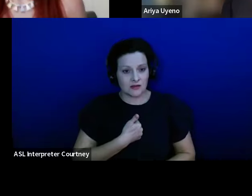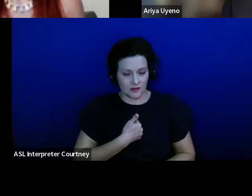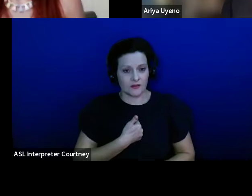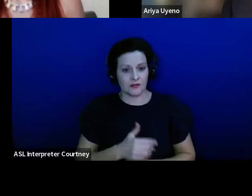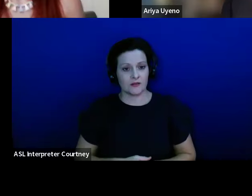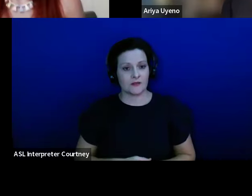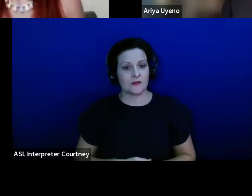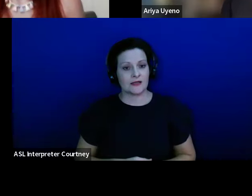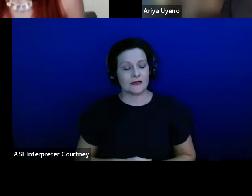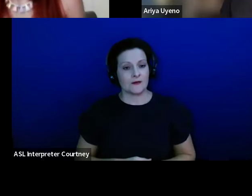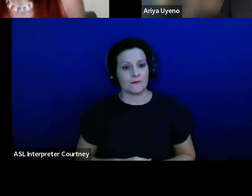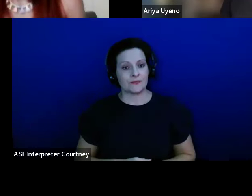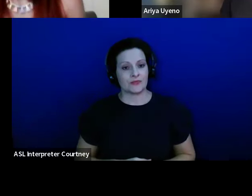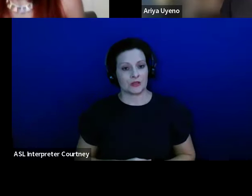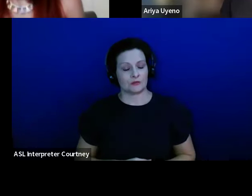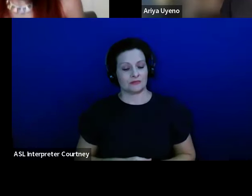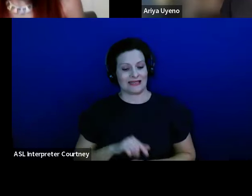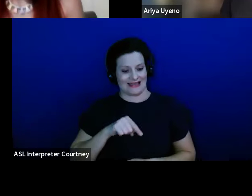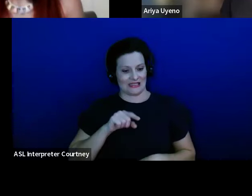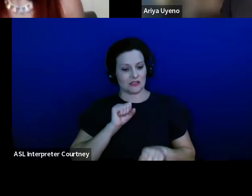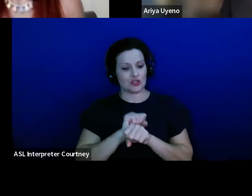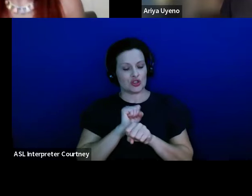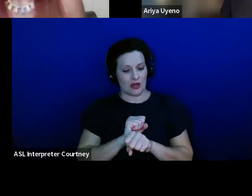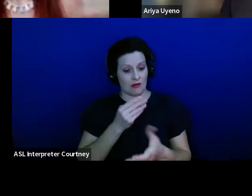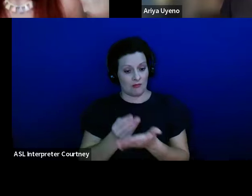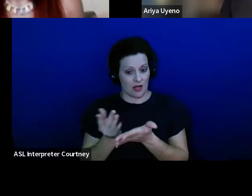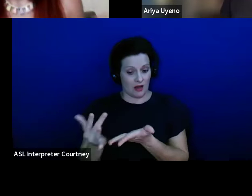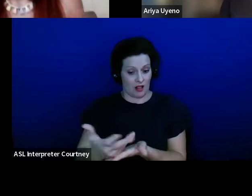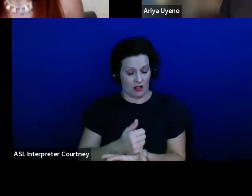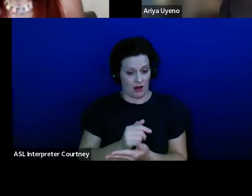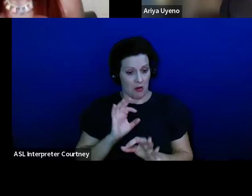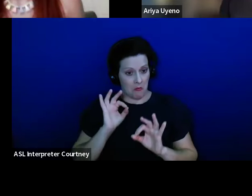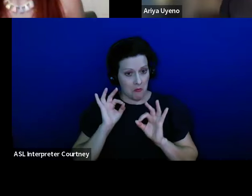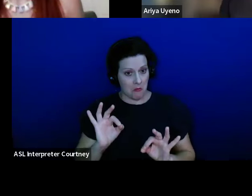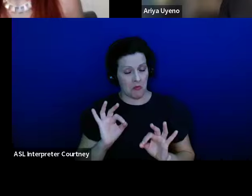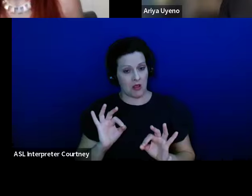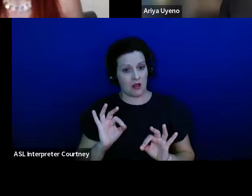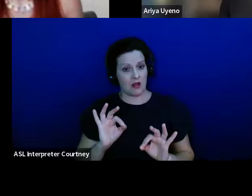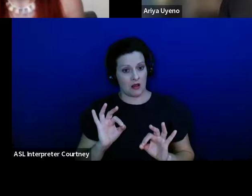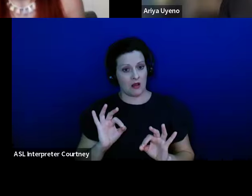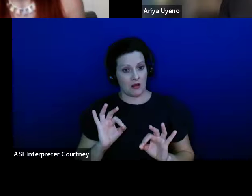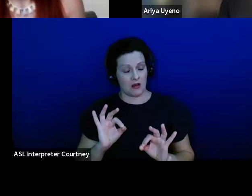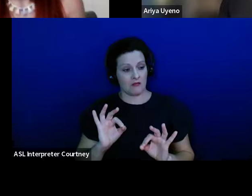seeing a job where I can earn enough money made a difference and me thinking that it was achievable.